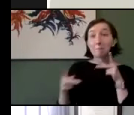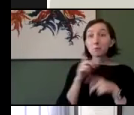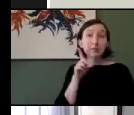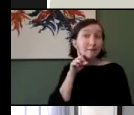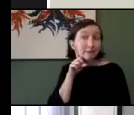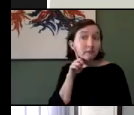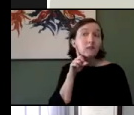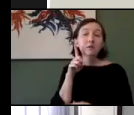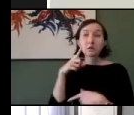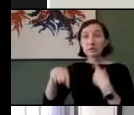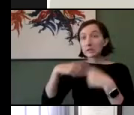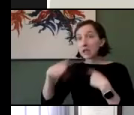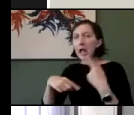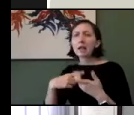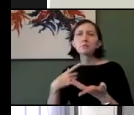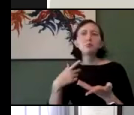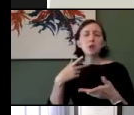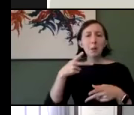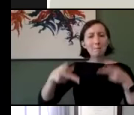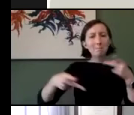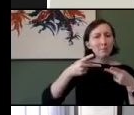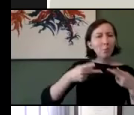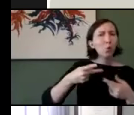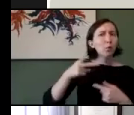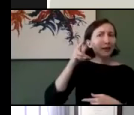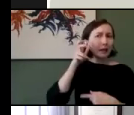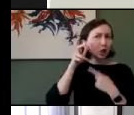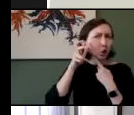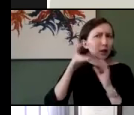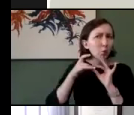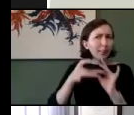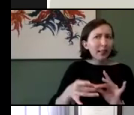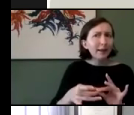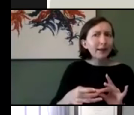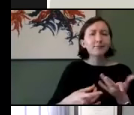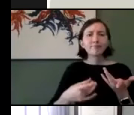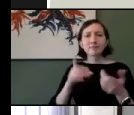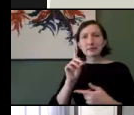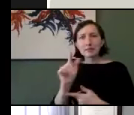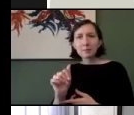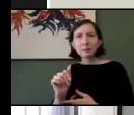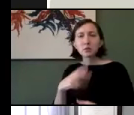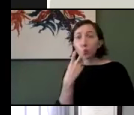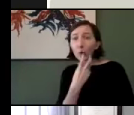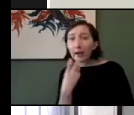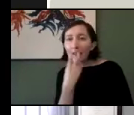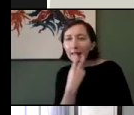people reading lips, teachers, caregivers, family and friends.